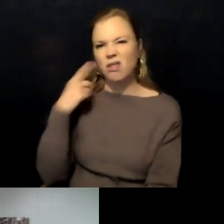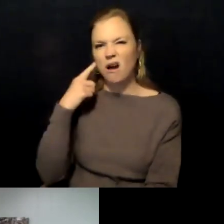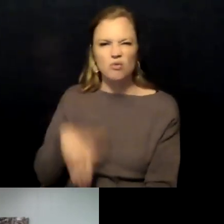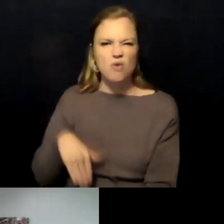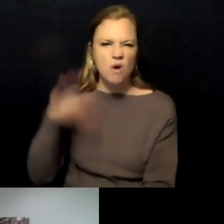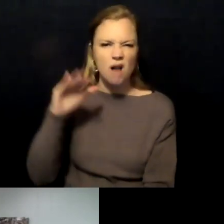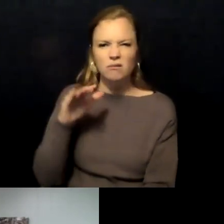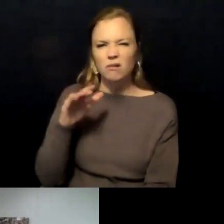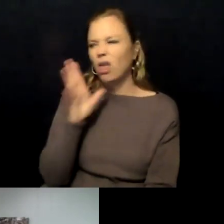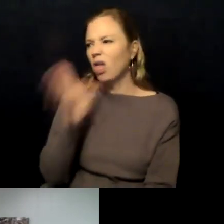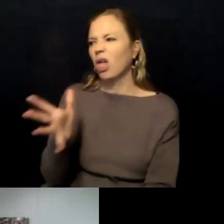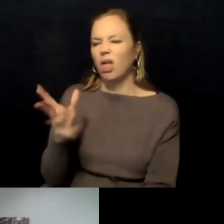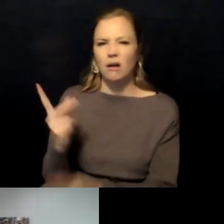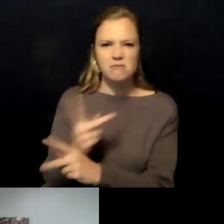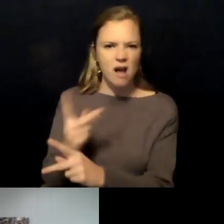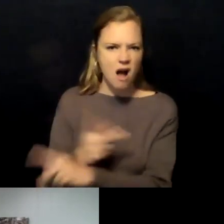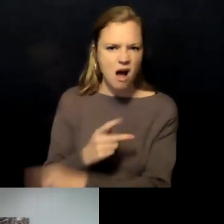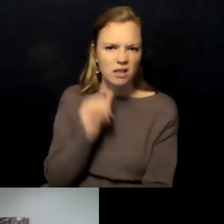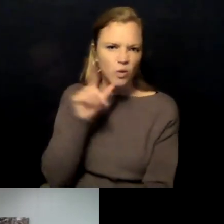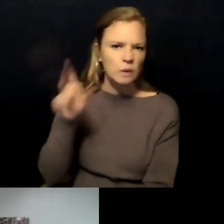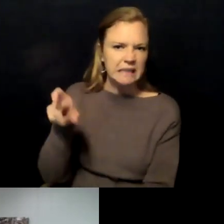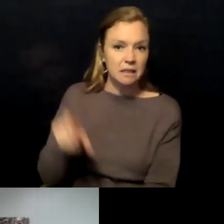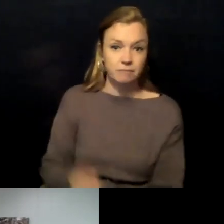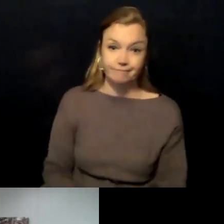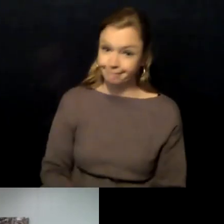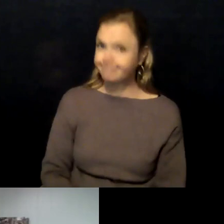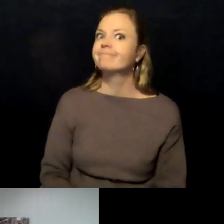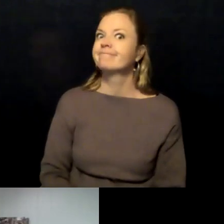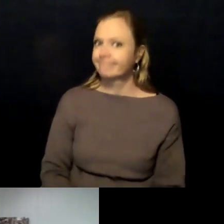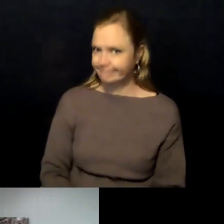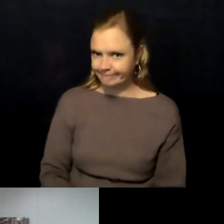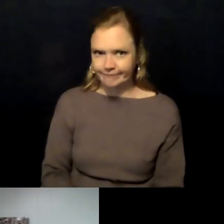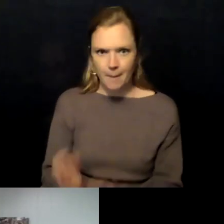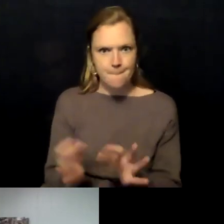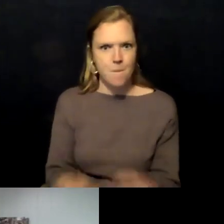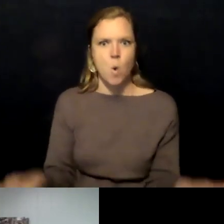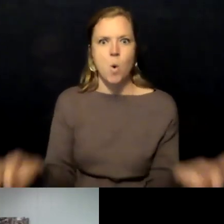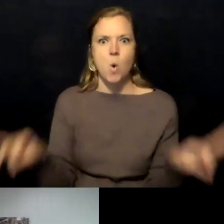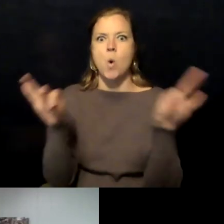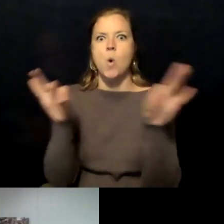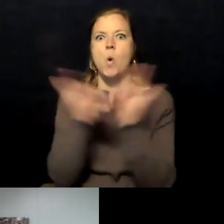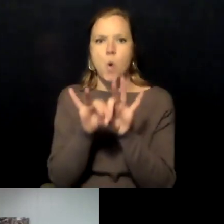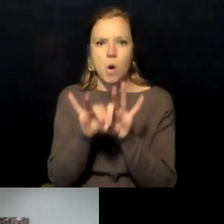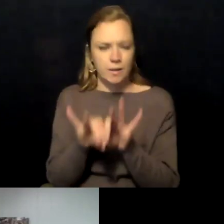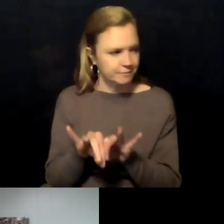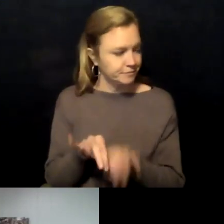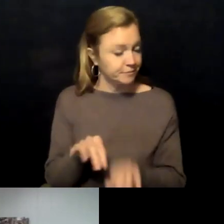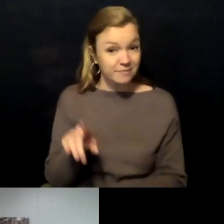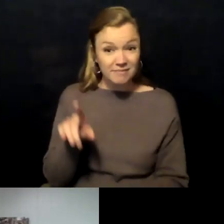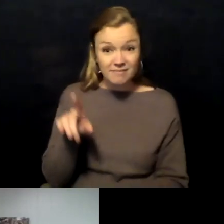know it?" ...I needed to know it. We need it for